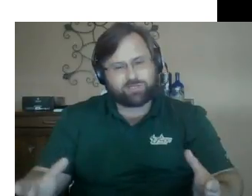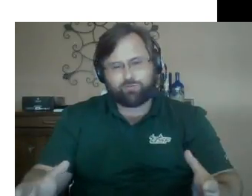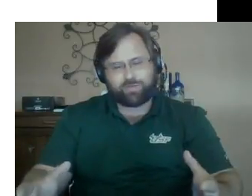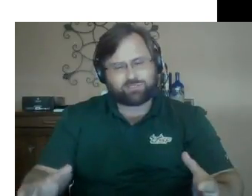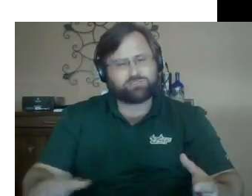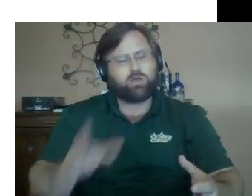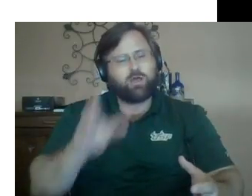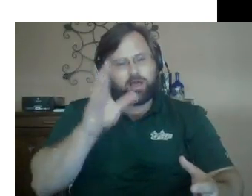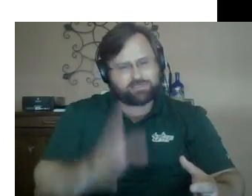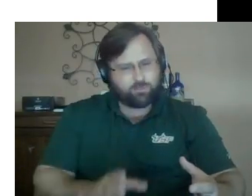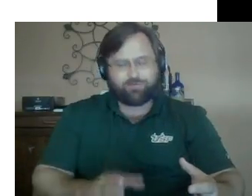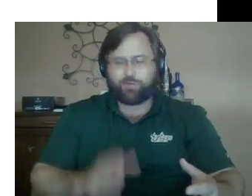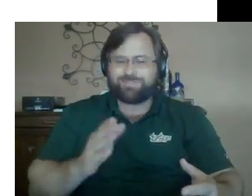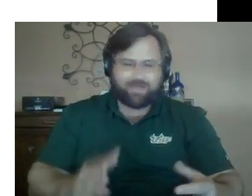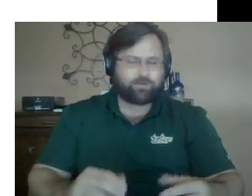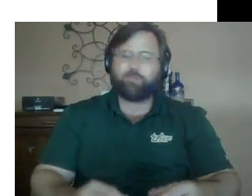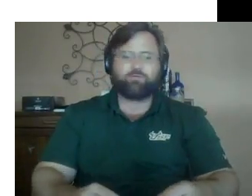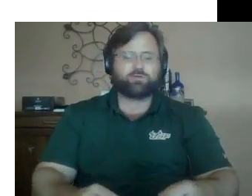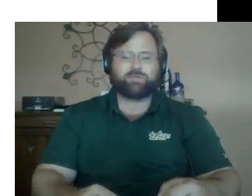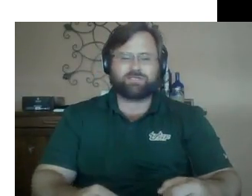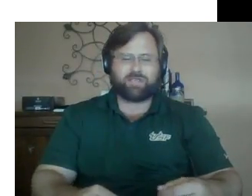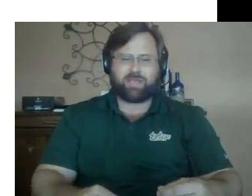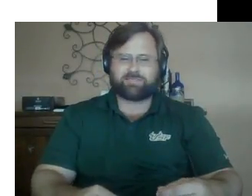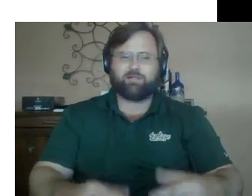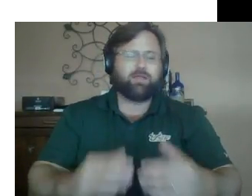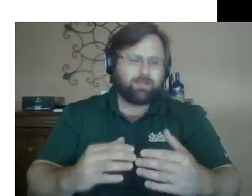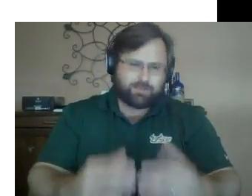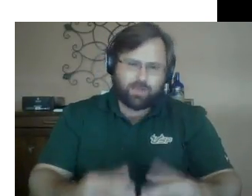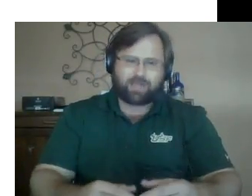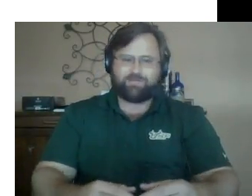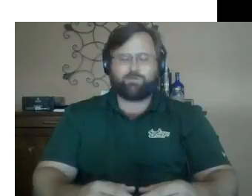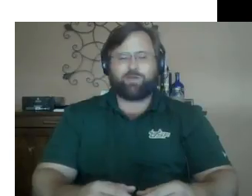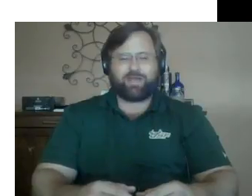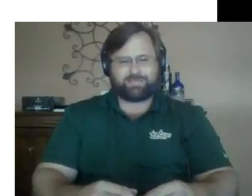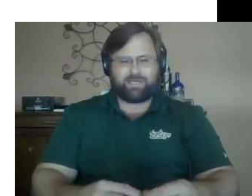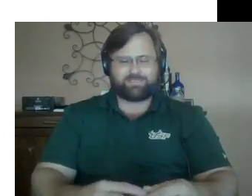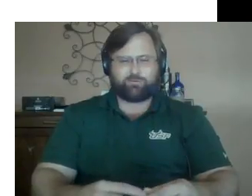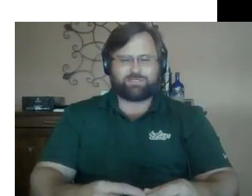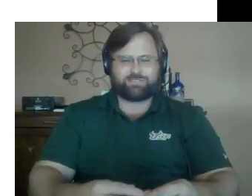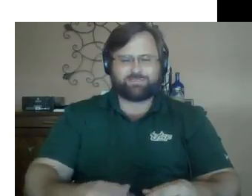transformations auxiliary verbs never come before subjects in ASL not even when you're asking yes no questions